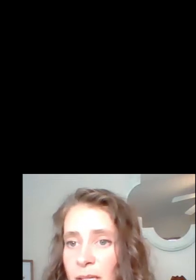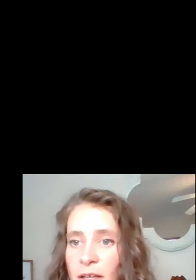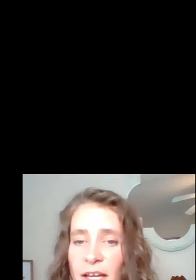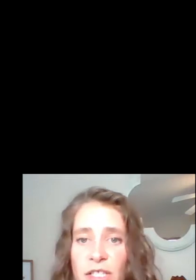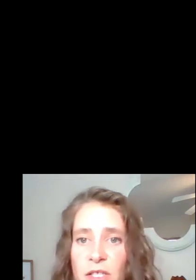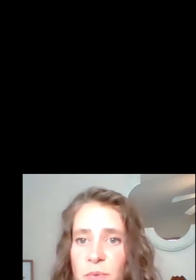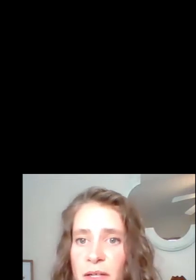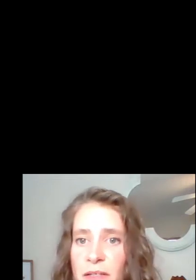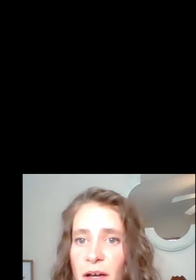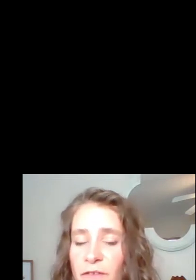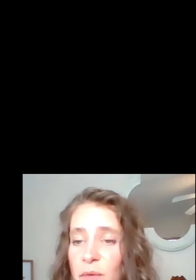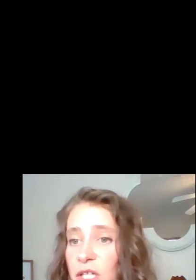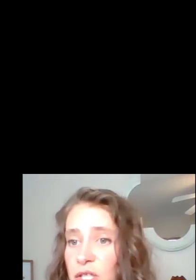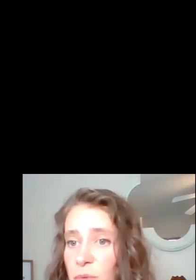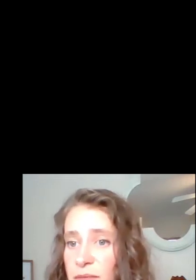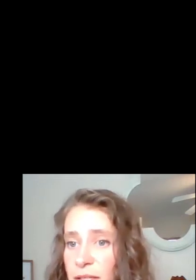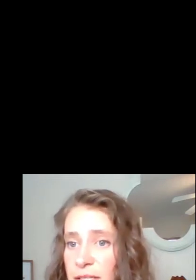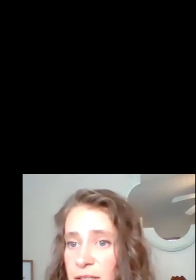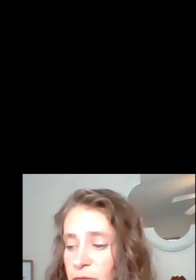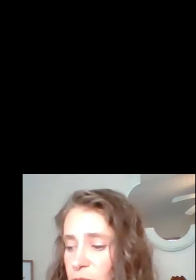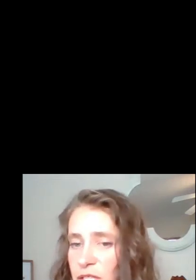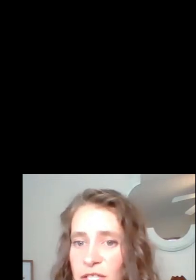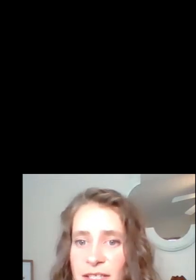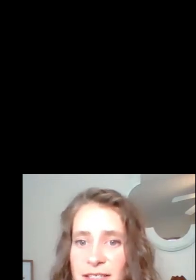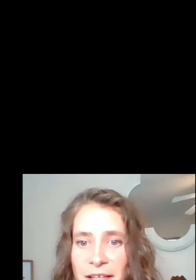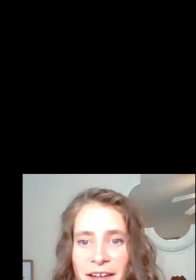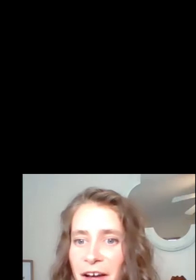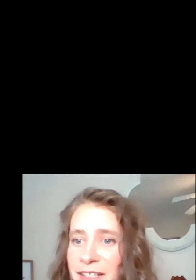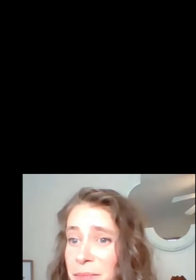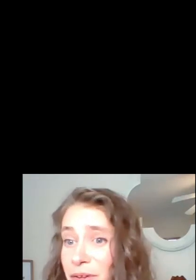That changed when flotation was invented. So flotation is a simple concept.